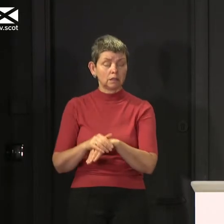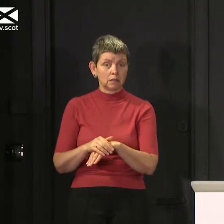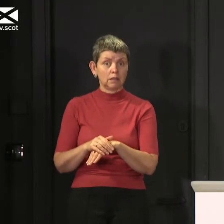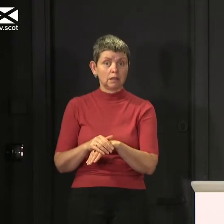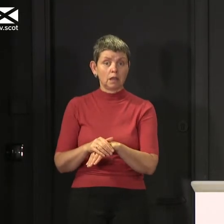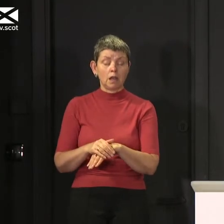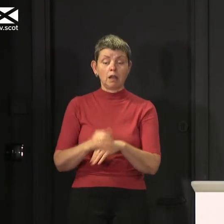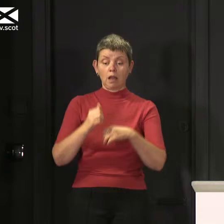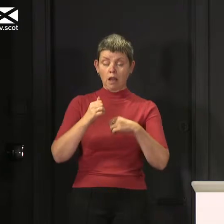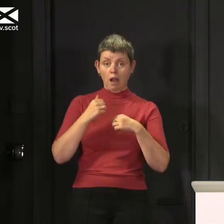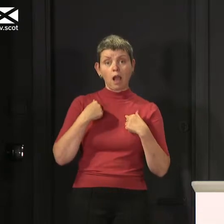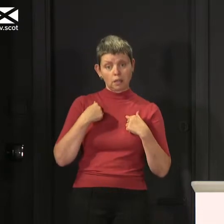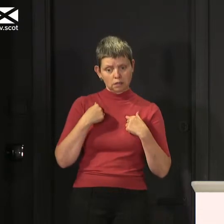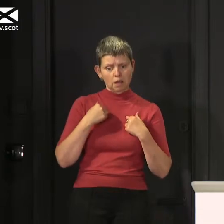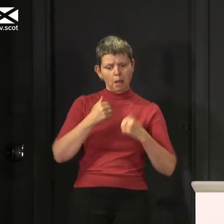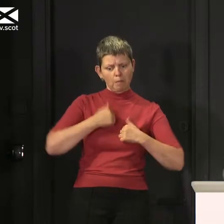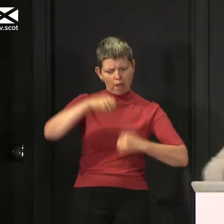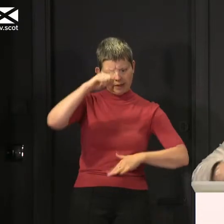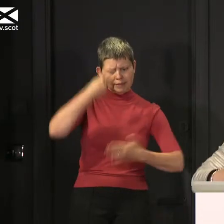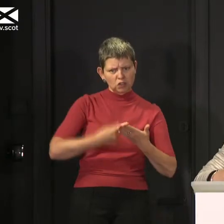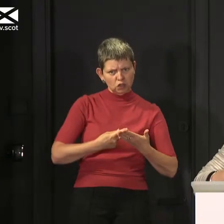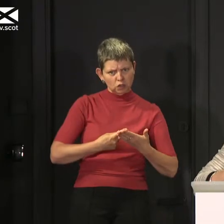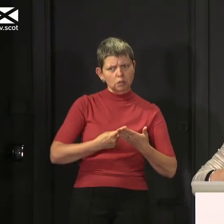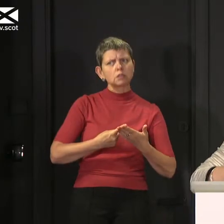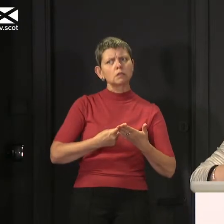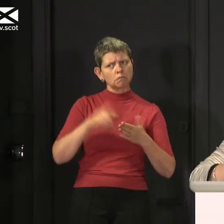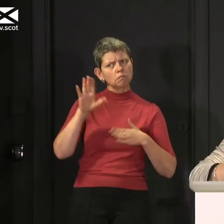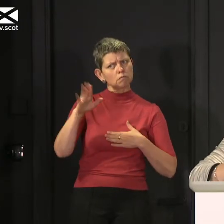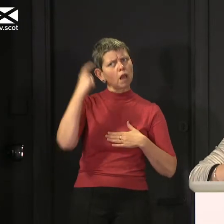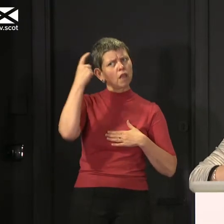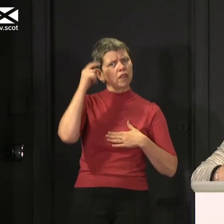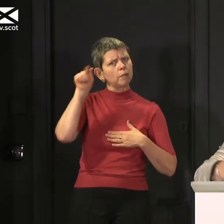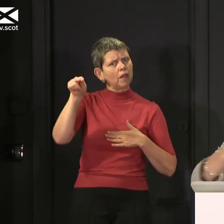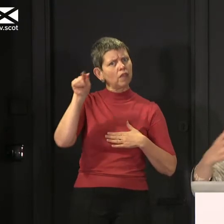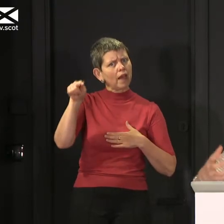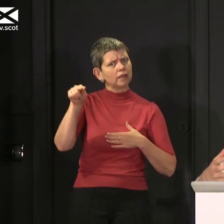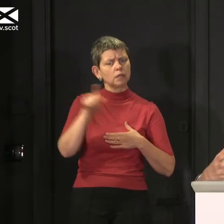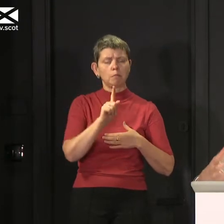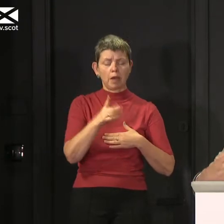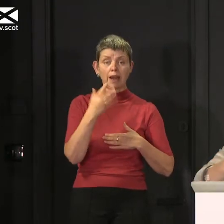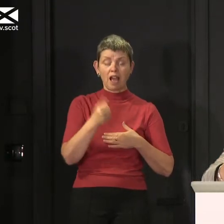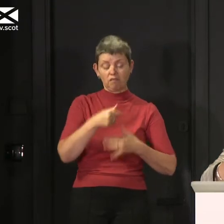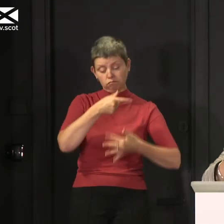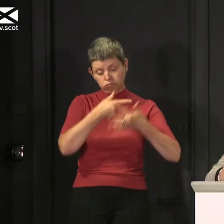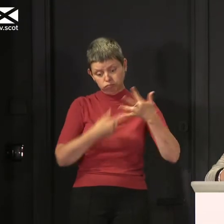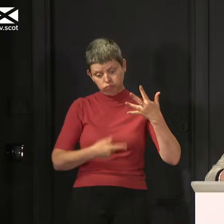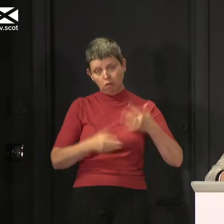my decision-making either. But as First Minister, I've got to take account of all of the issues